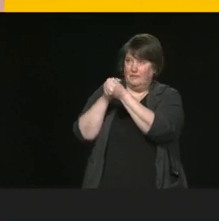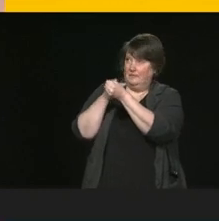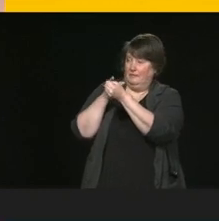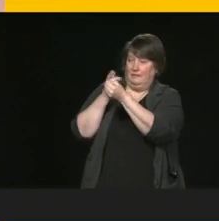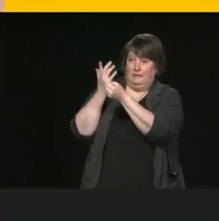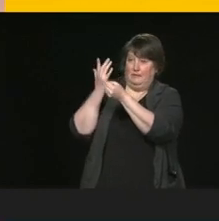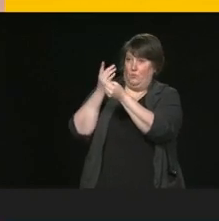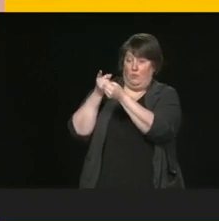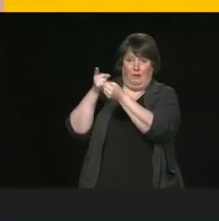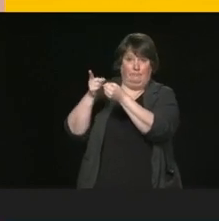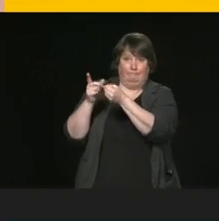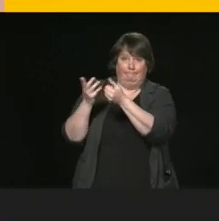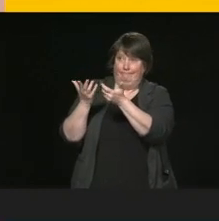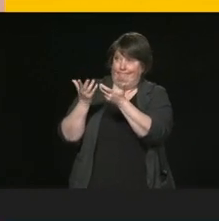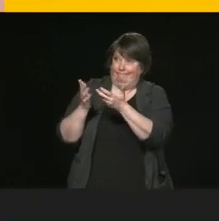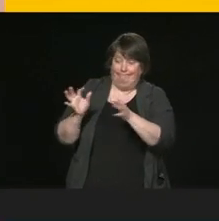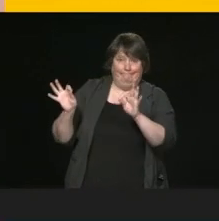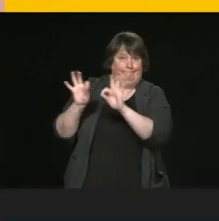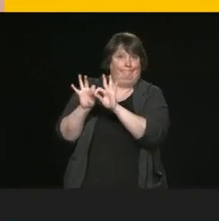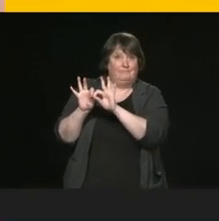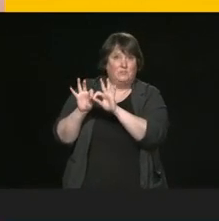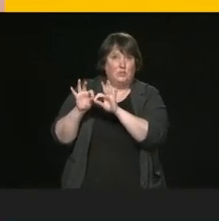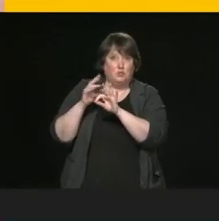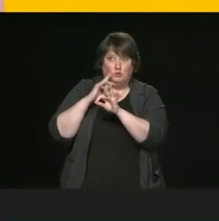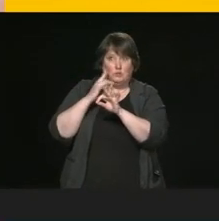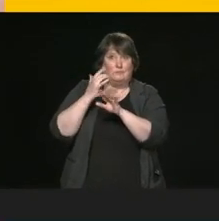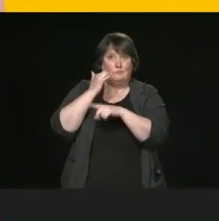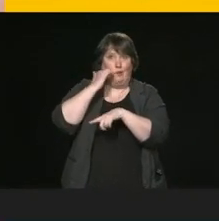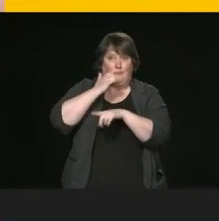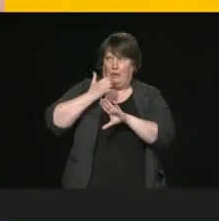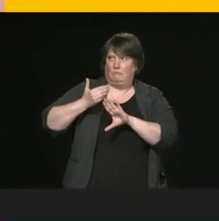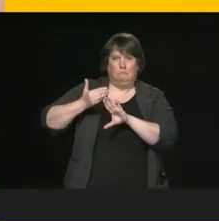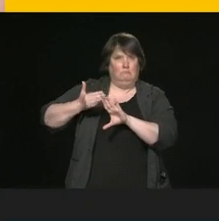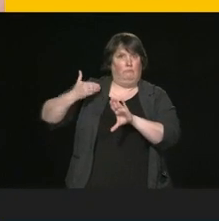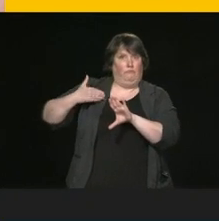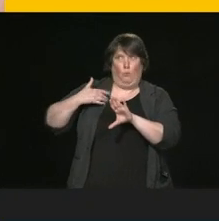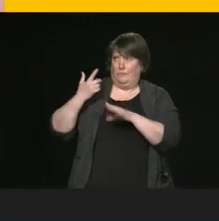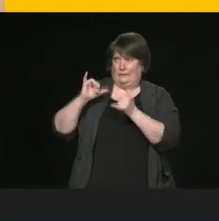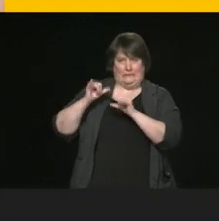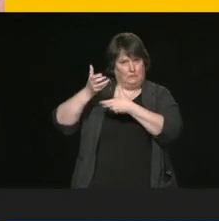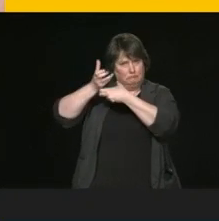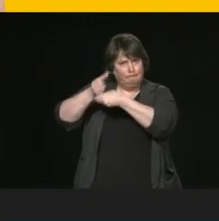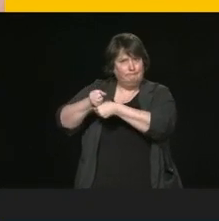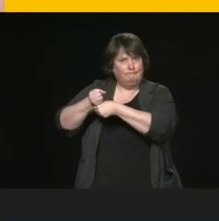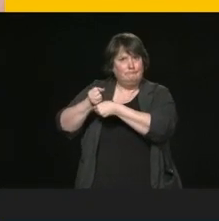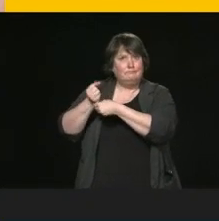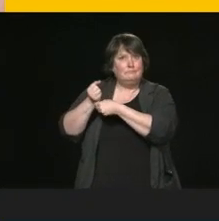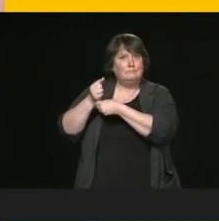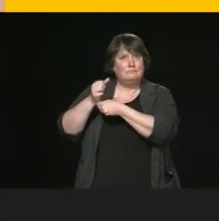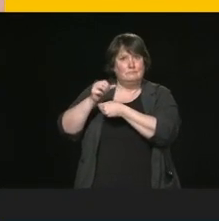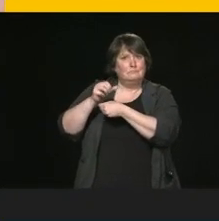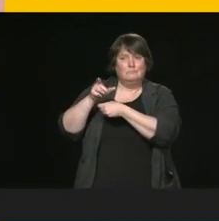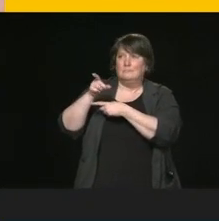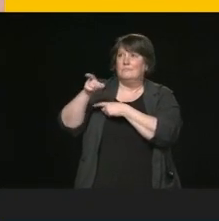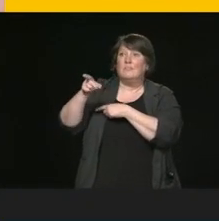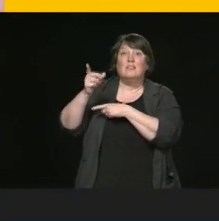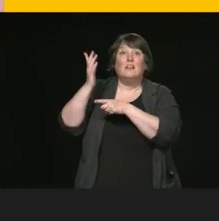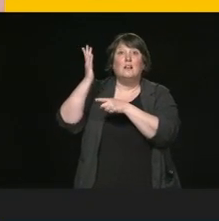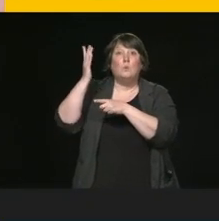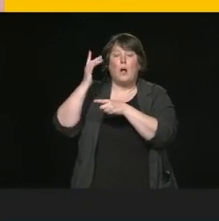IT IS A VERY VALUABLE TOOL IN